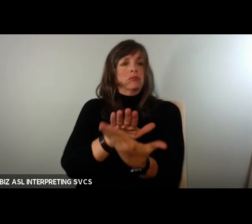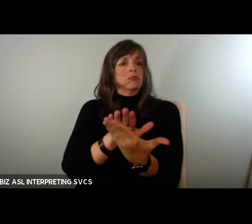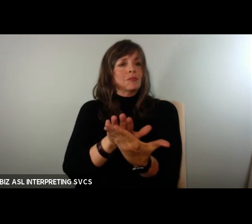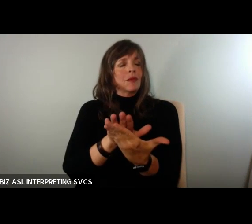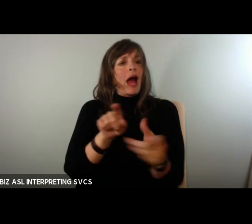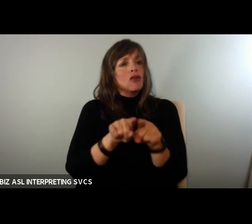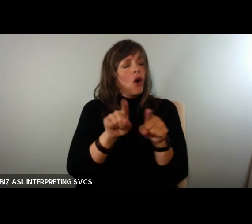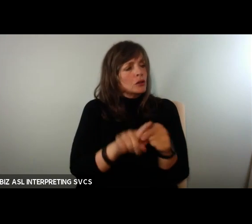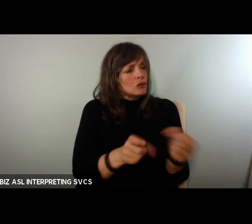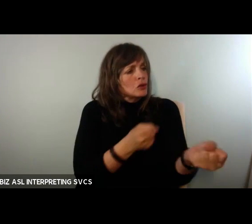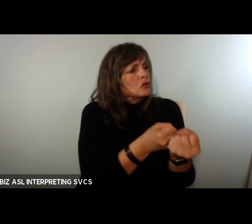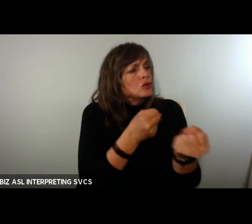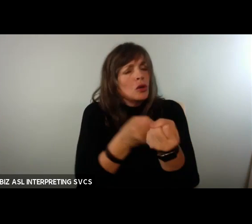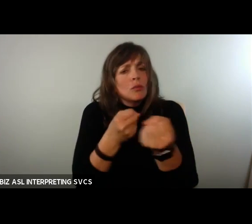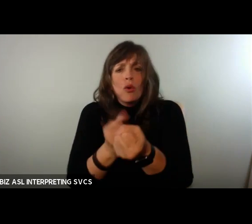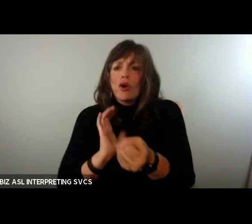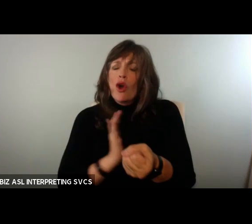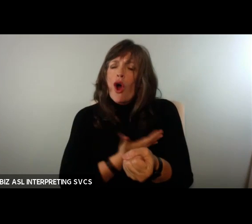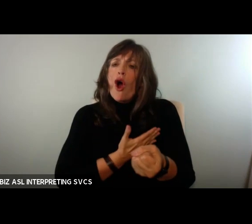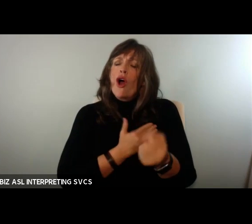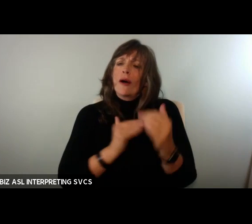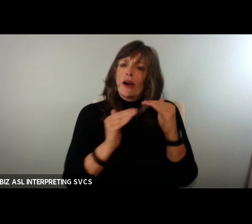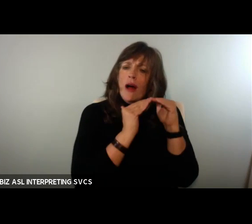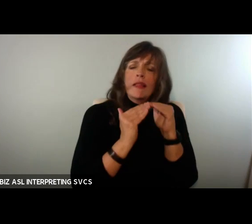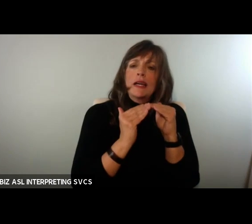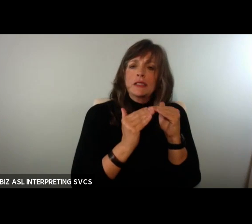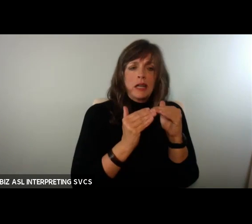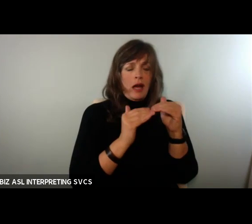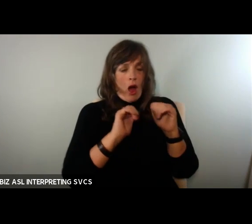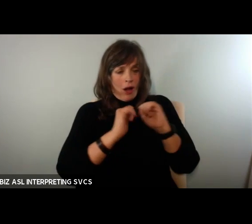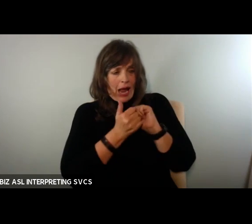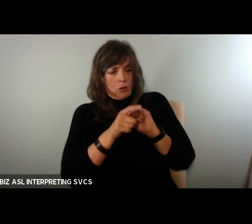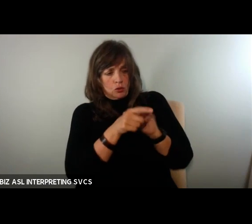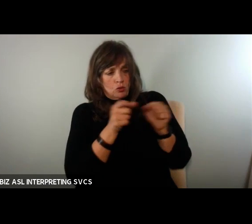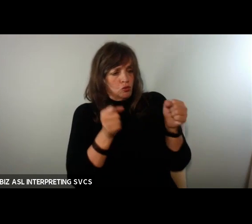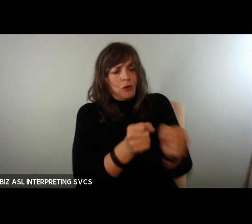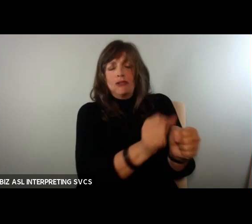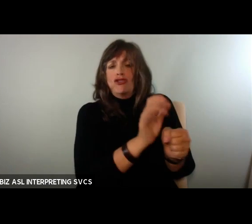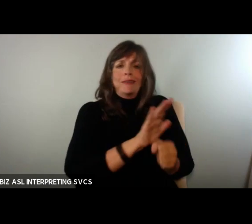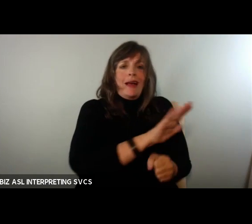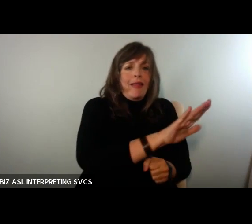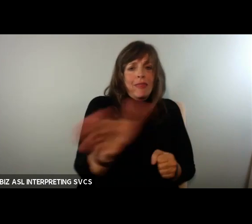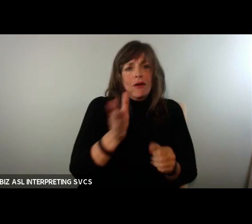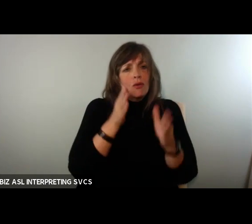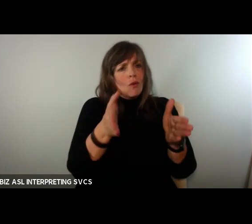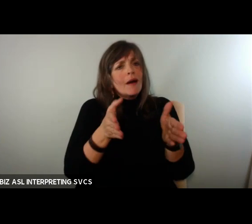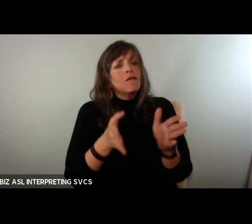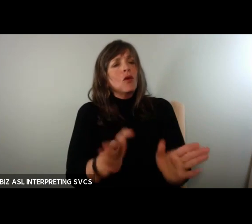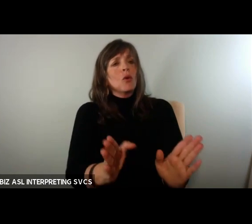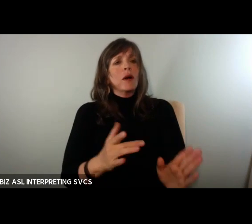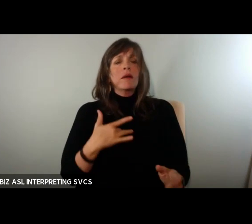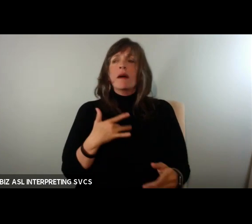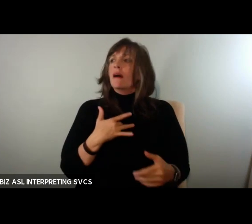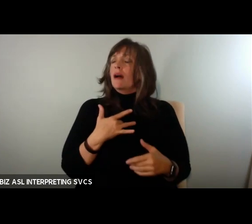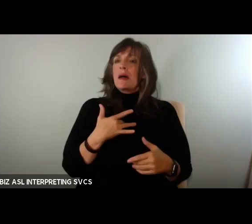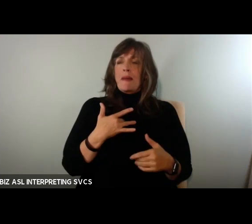in strategizing their best way forward. The pressures of this moment might be encouraging us to go ahead, just move everything, just stream online,